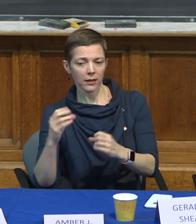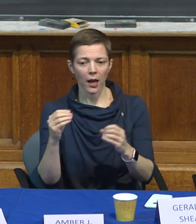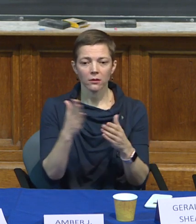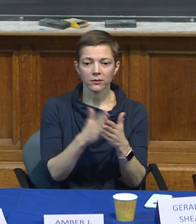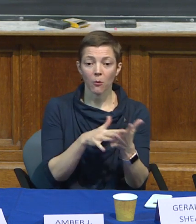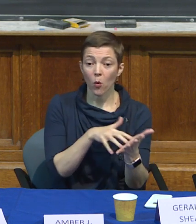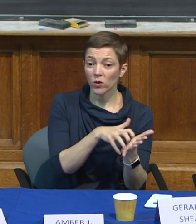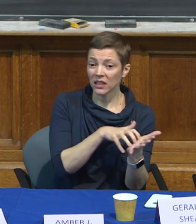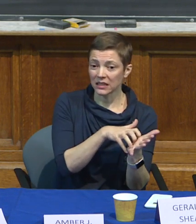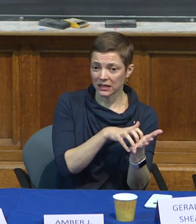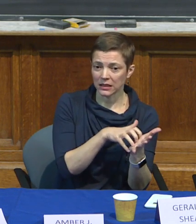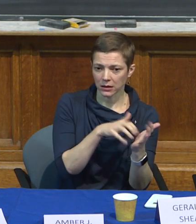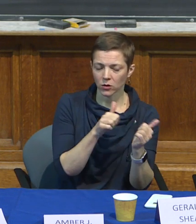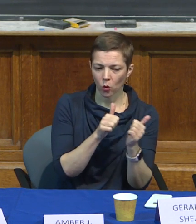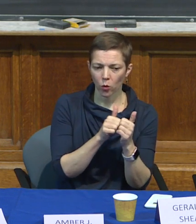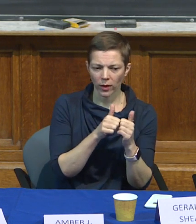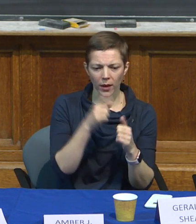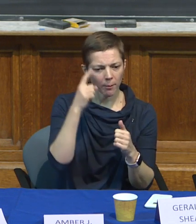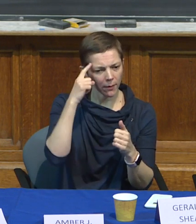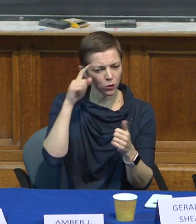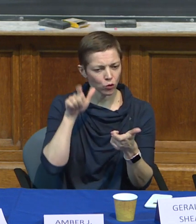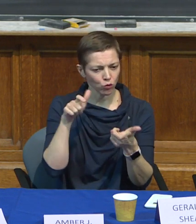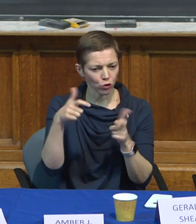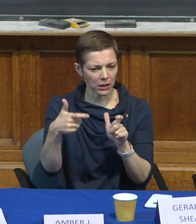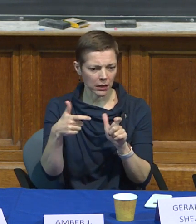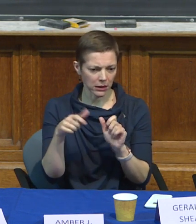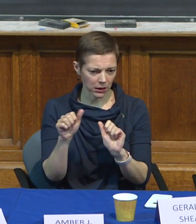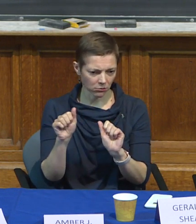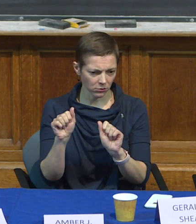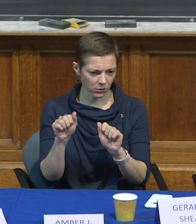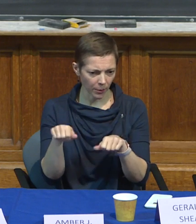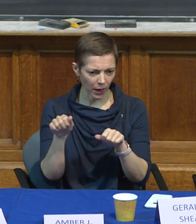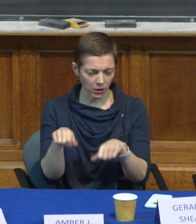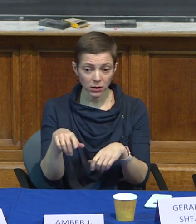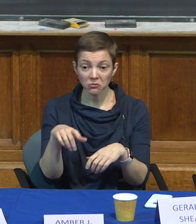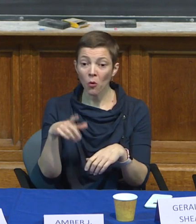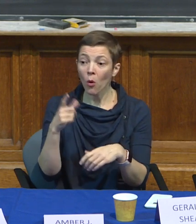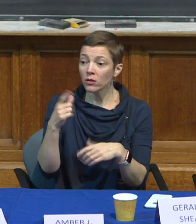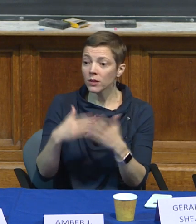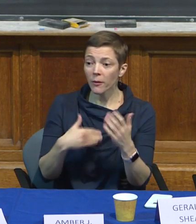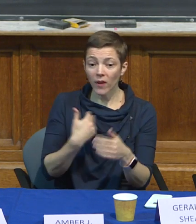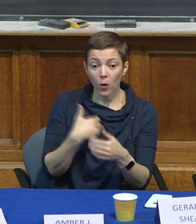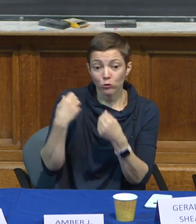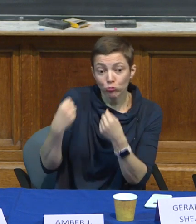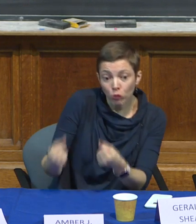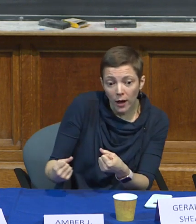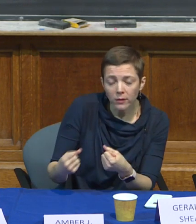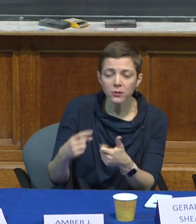there are strengths and weaknesses in terms of mental rotation capabilities.